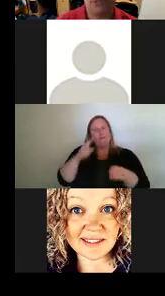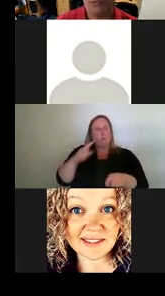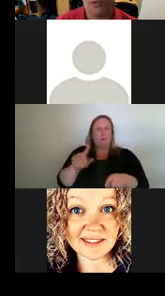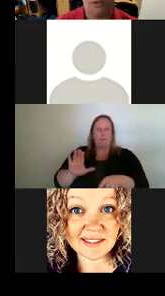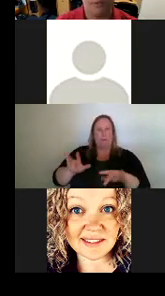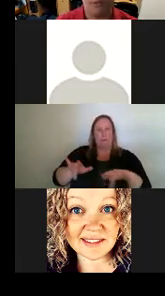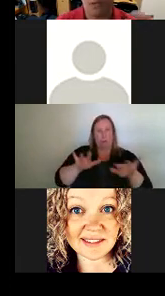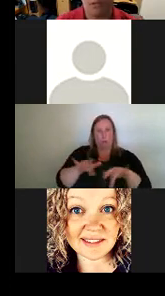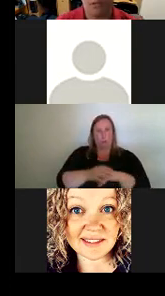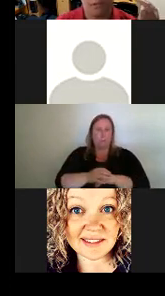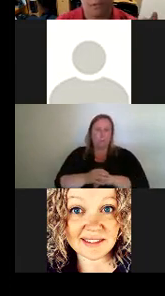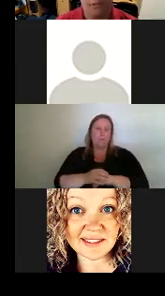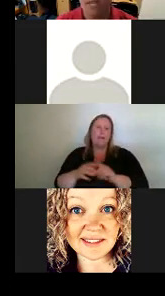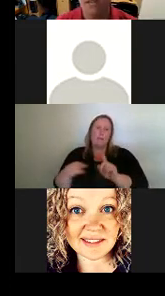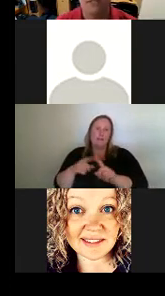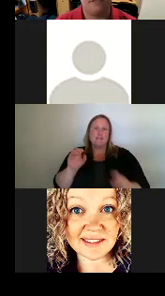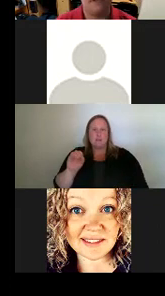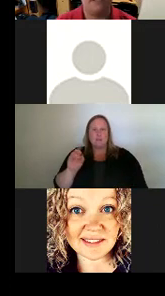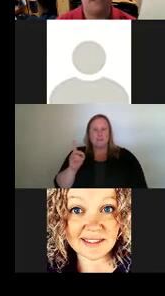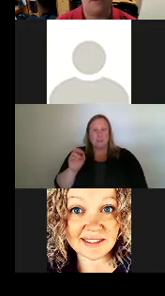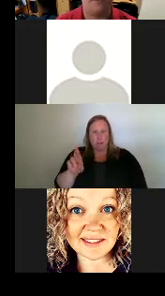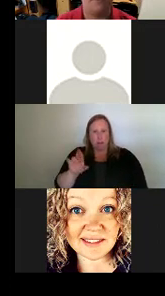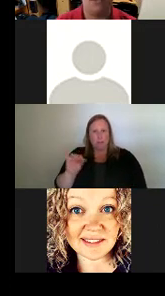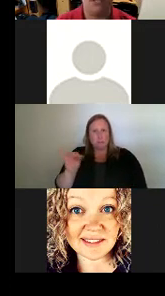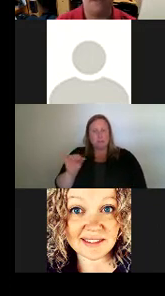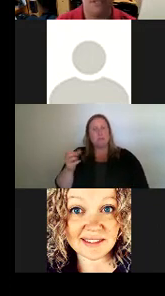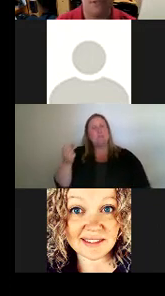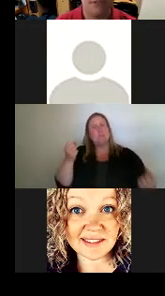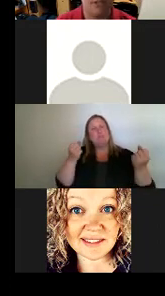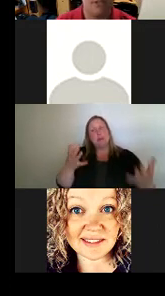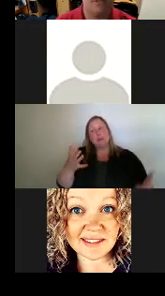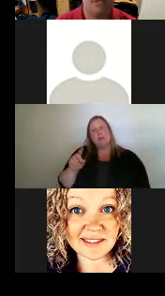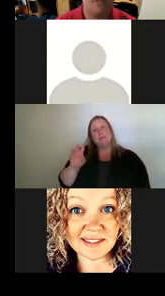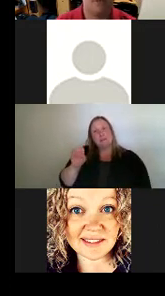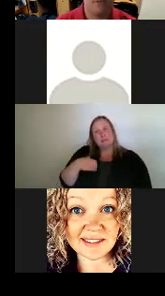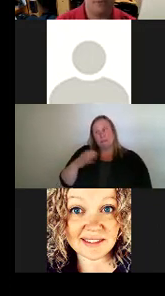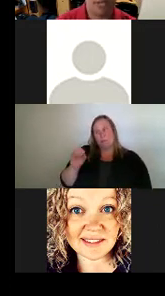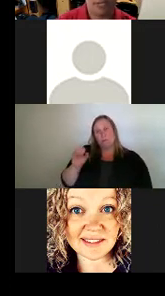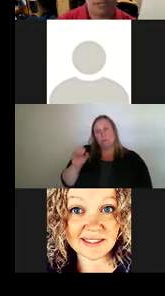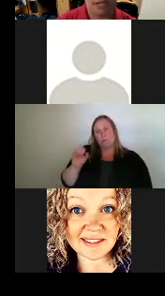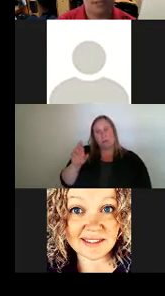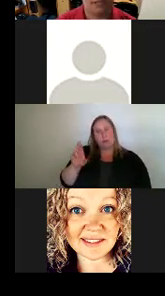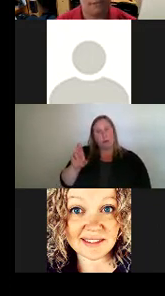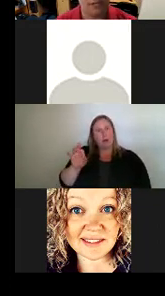OF COURSE, OCR. MANY OF THE DEVICES HAVE OCR TO TAKE THE TEXT, CONVERT IT,